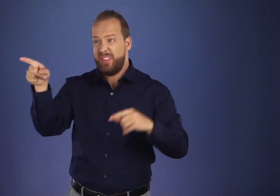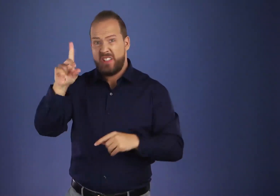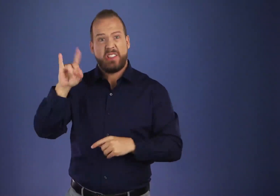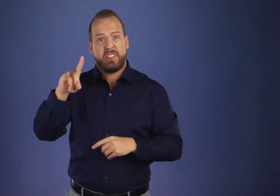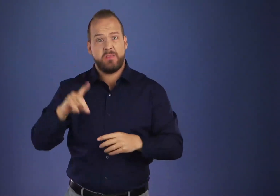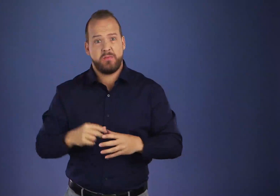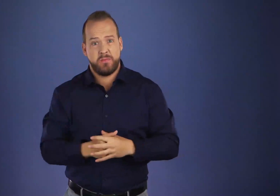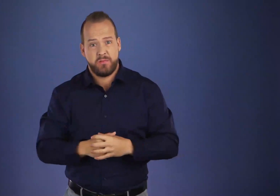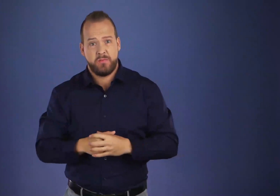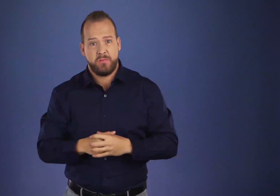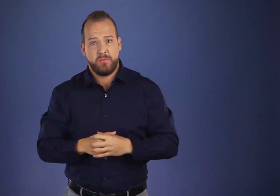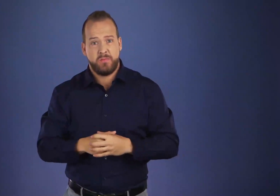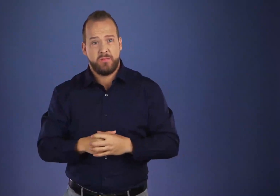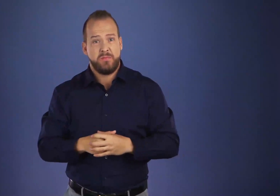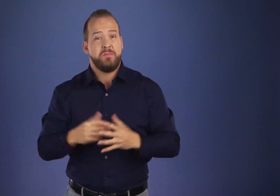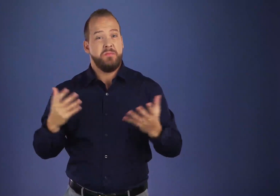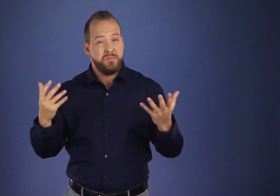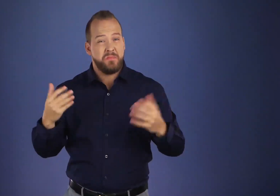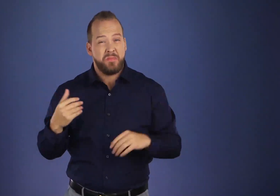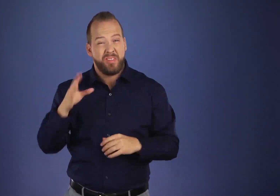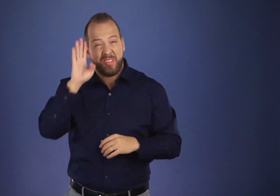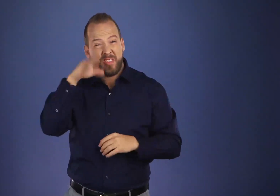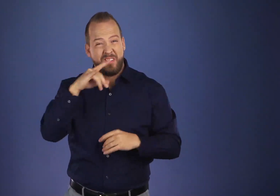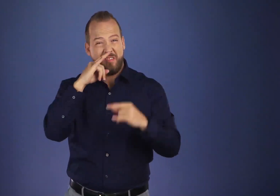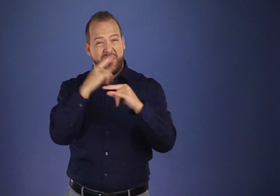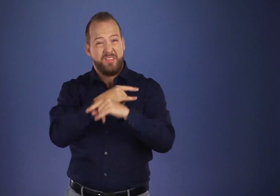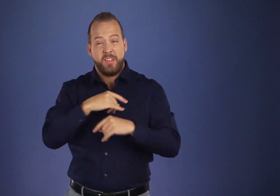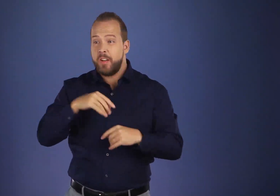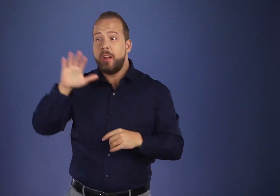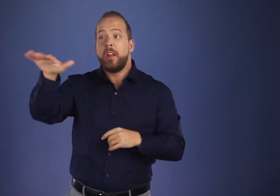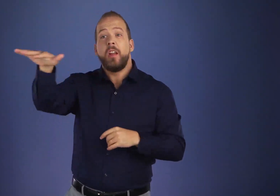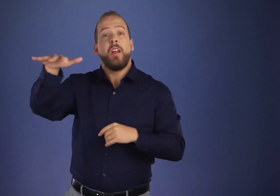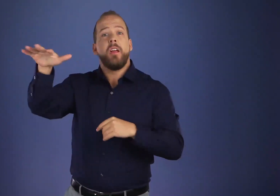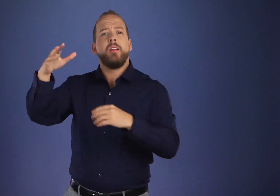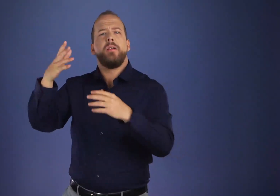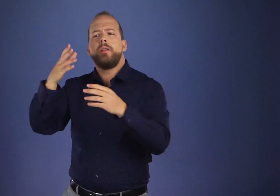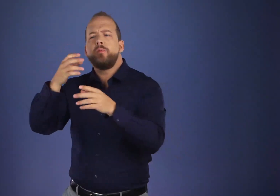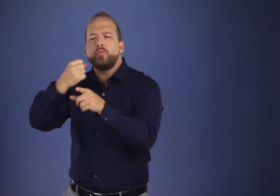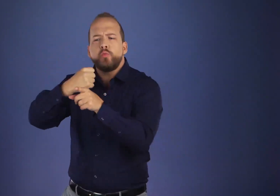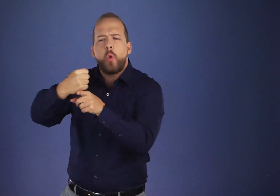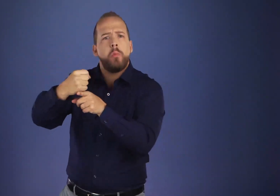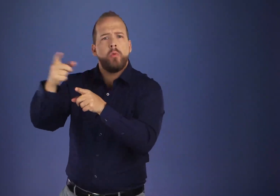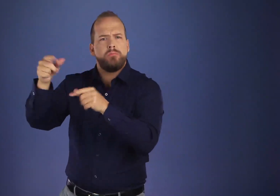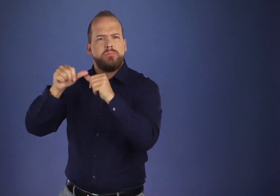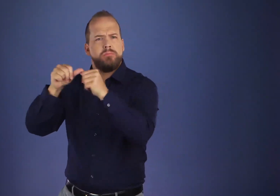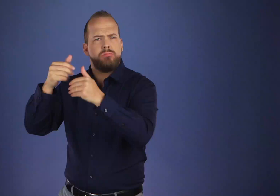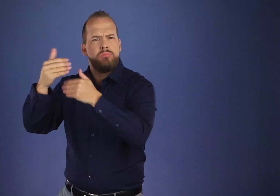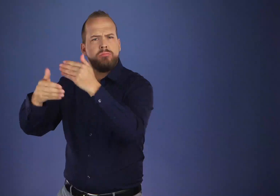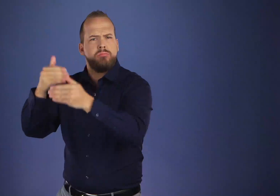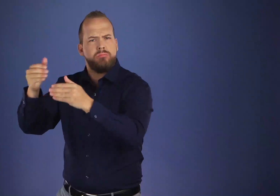Would the kind of dependence they had learned in A.A. carry them through? Well, it did.